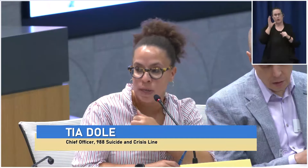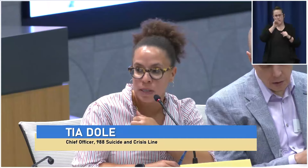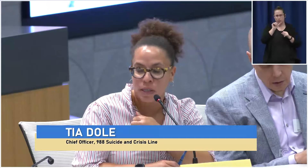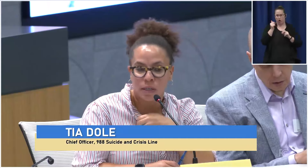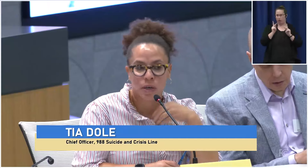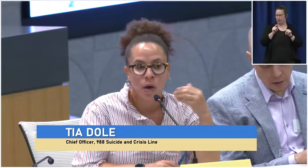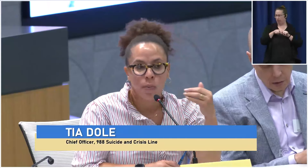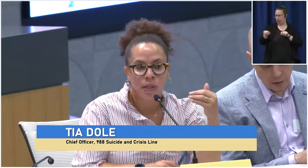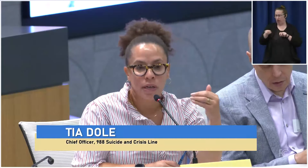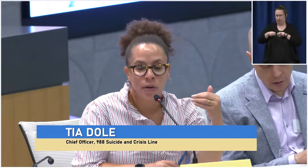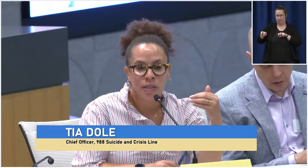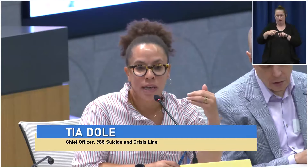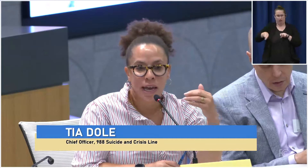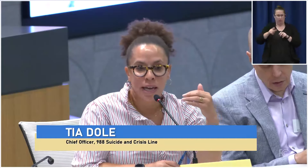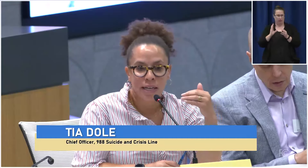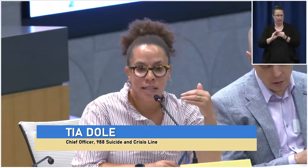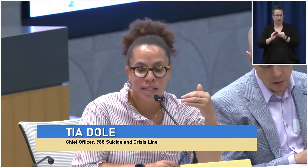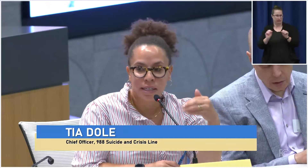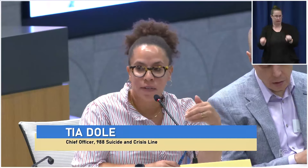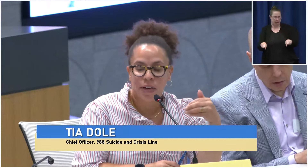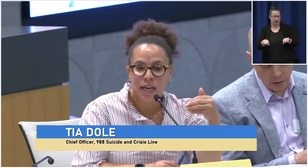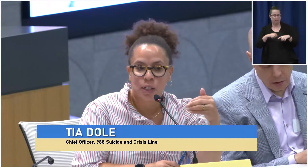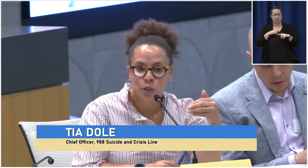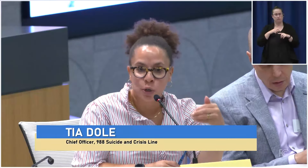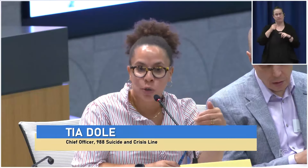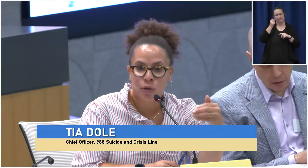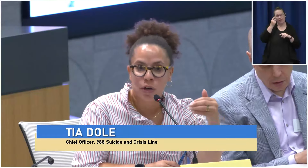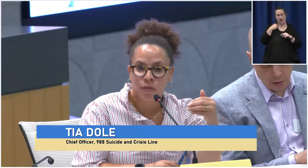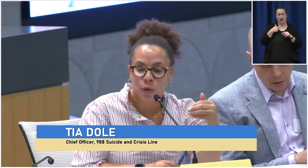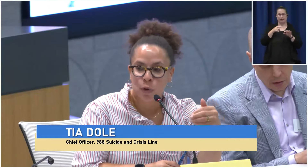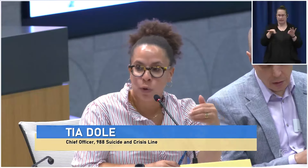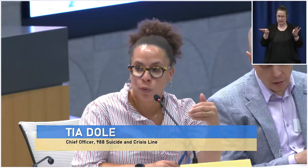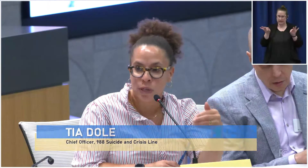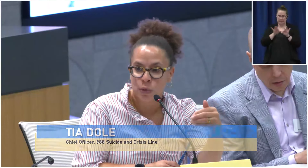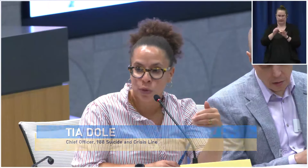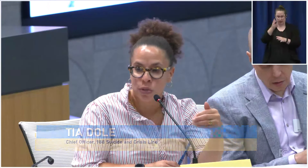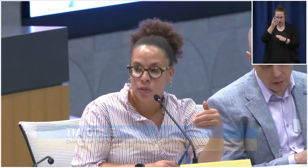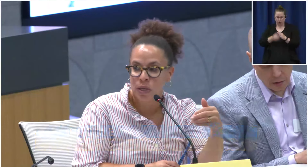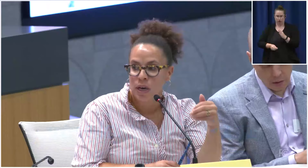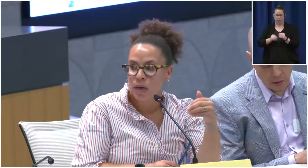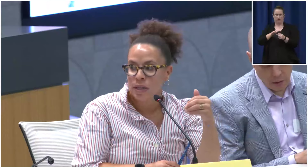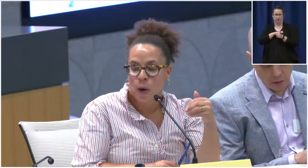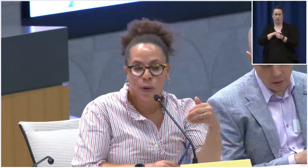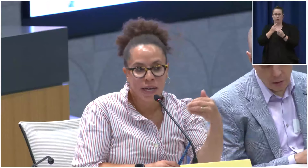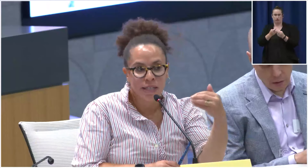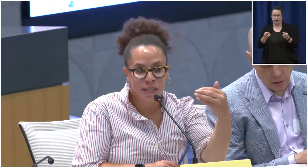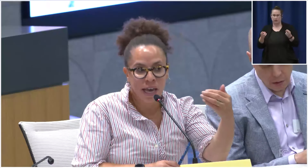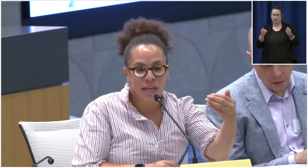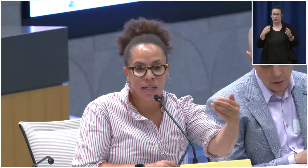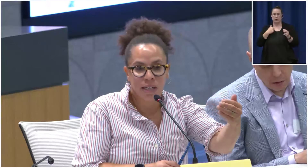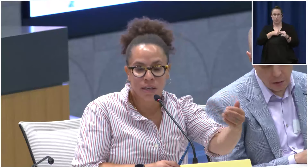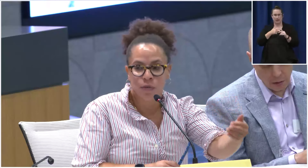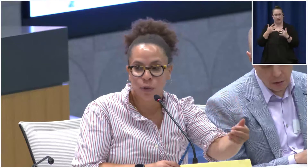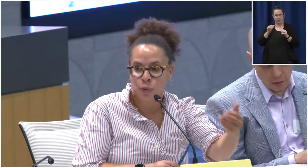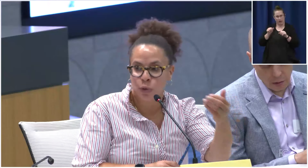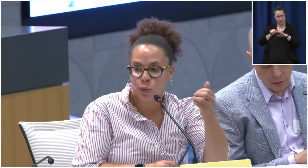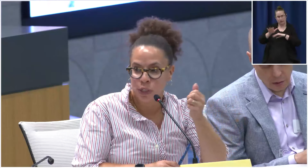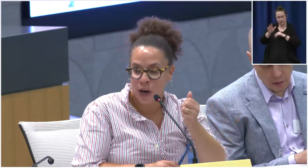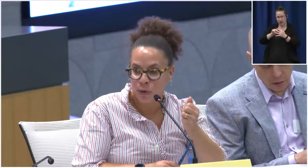ARE USUALLY IN CRISIS AND AFTER THEY SPEAK TO US, THE INTENTION IS THAT WE CONNECT THEM WITH LOCAL SERVICES SO